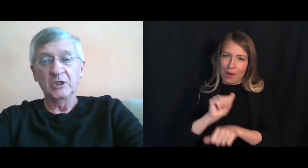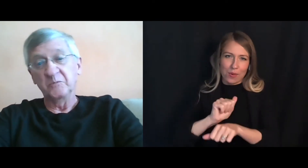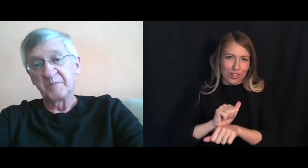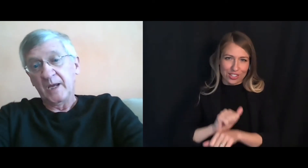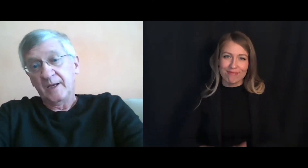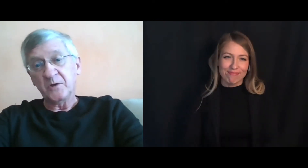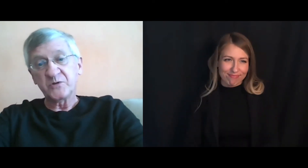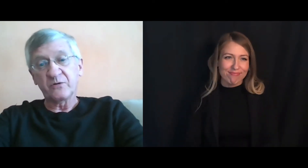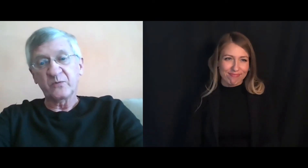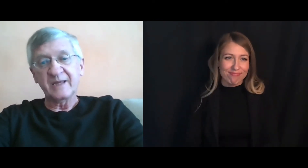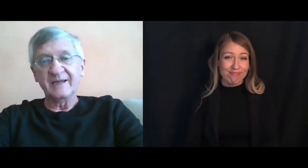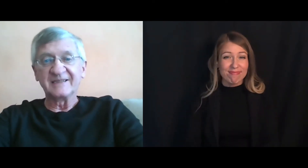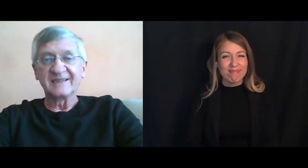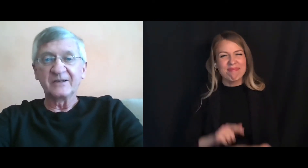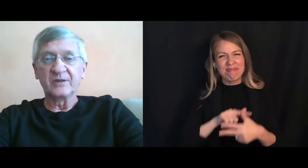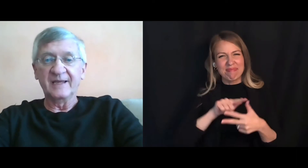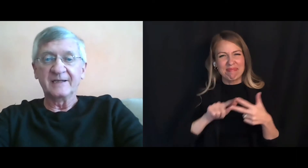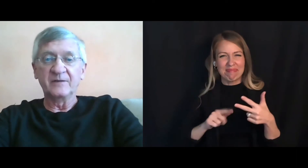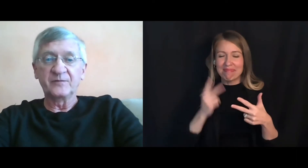So those are three things that I can think of.